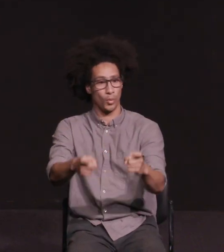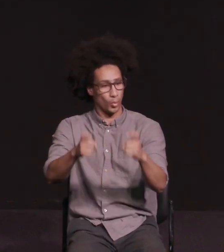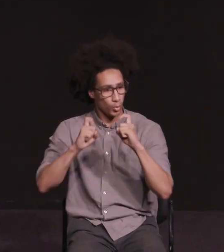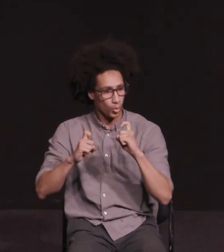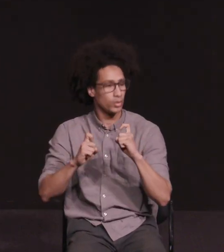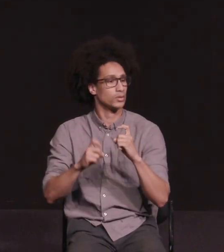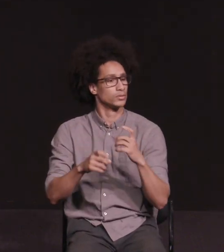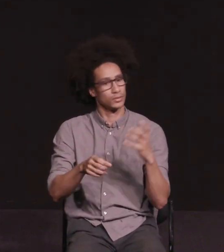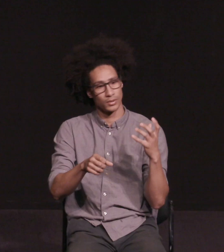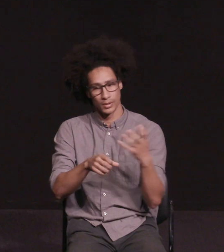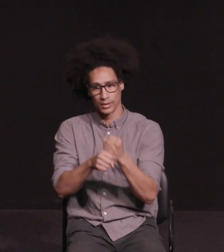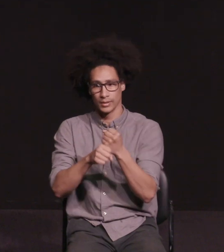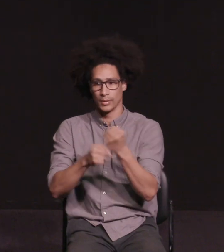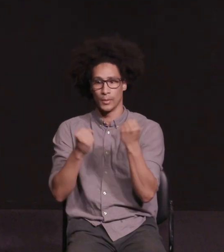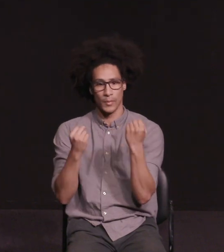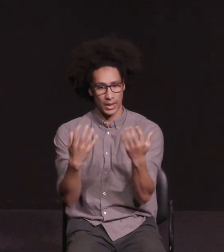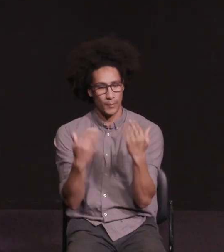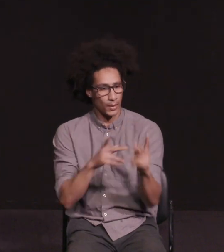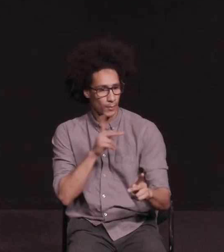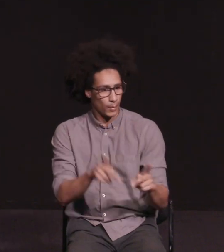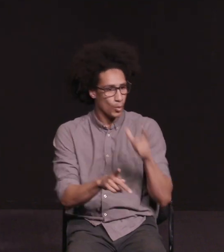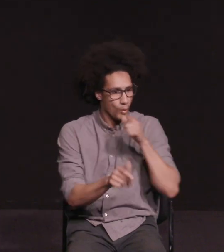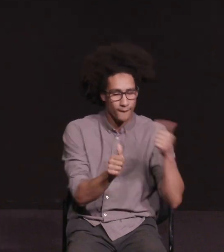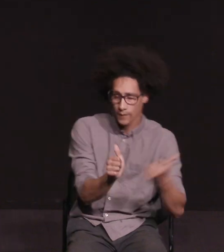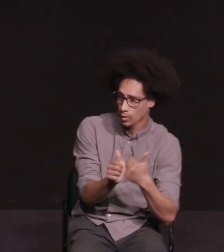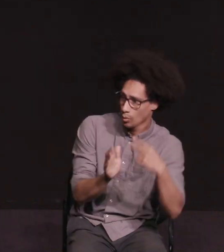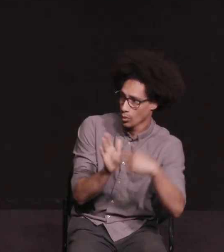followings of millions of readers--though not the "Harry